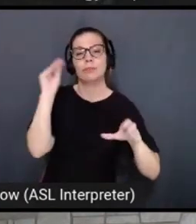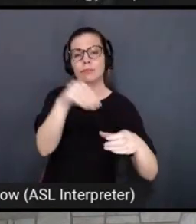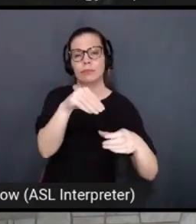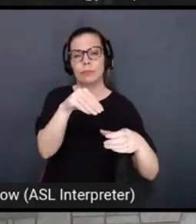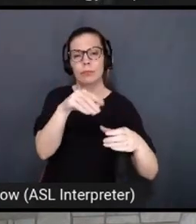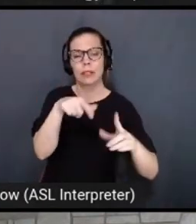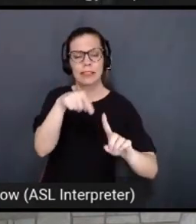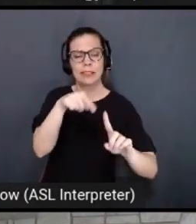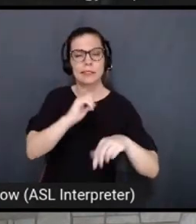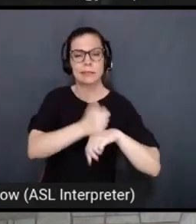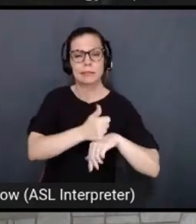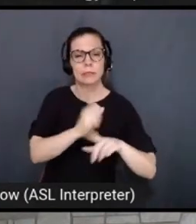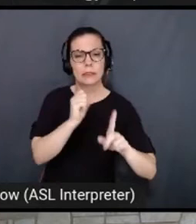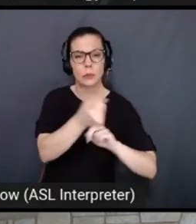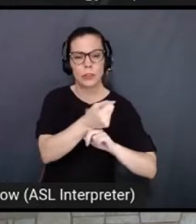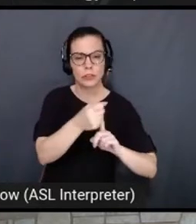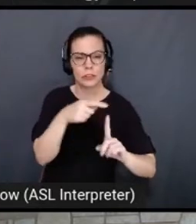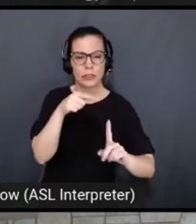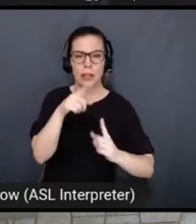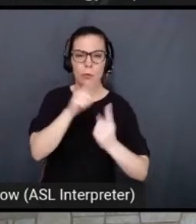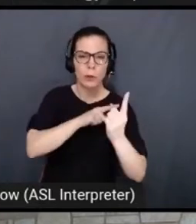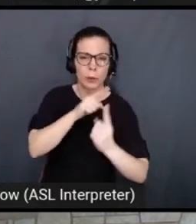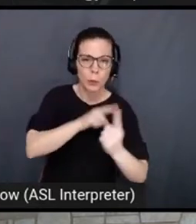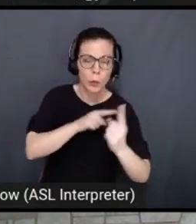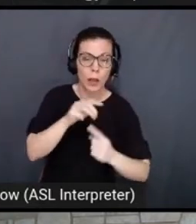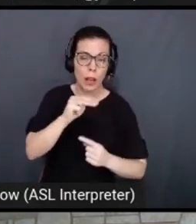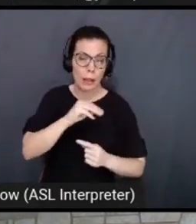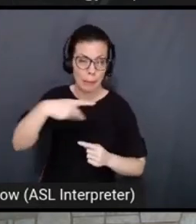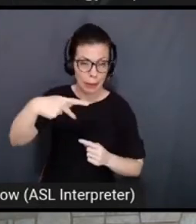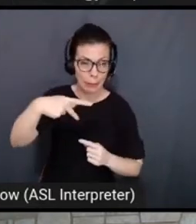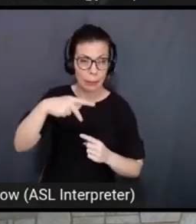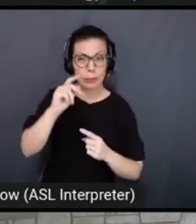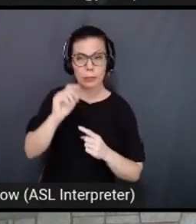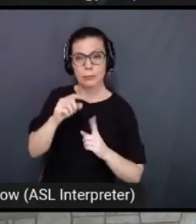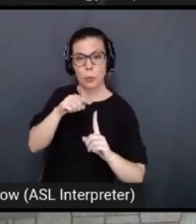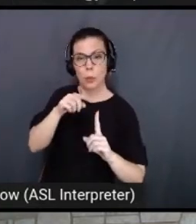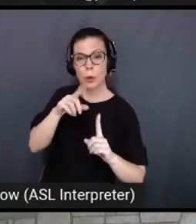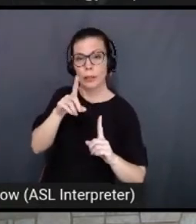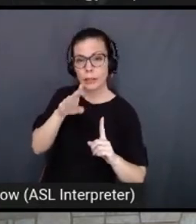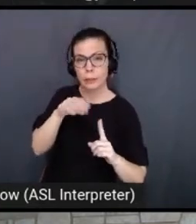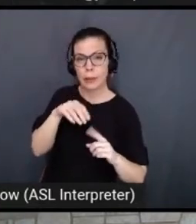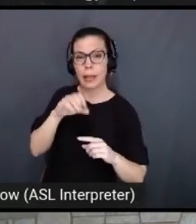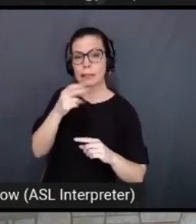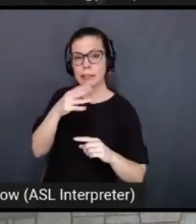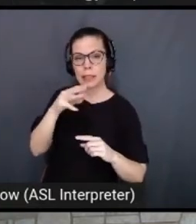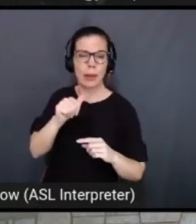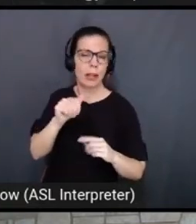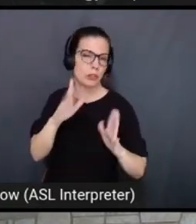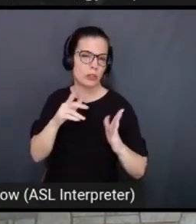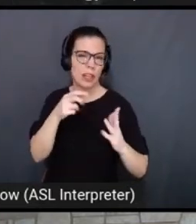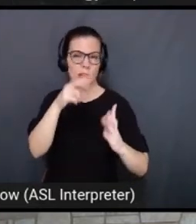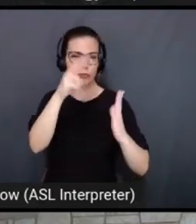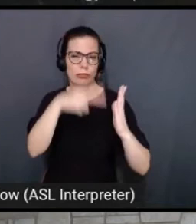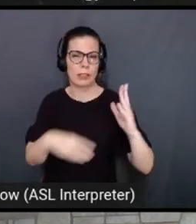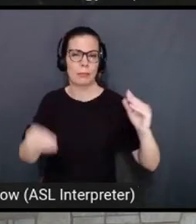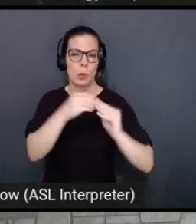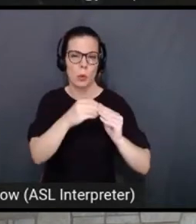where there's a one-to-one mapping of schemas and databases. You can read more about it in our docs, but it only allows you to create one database.